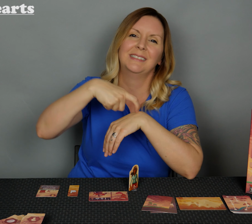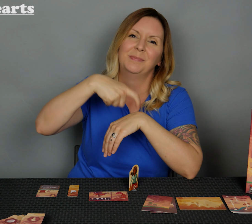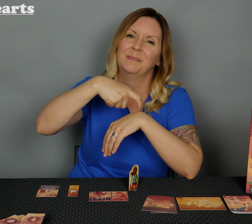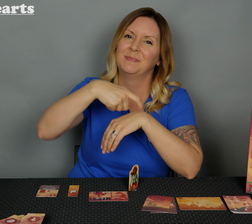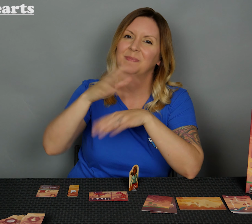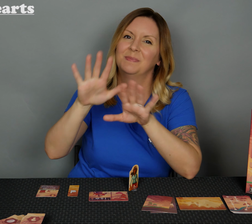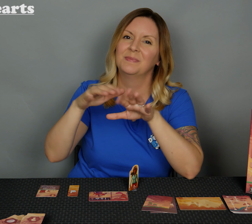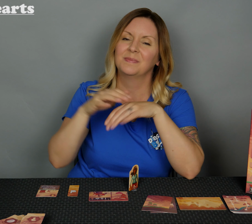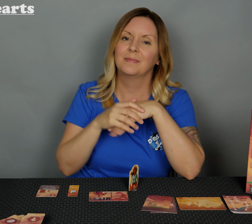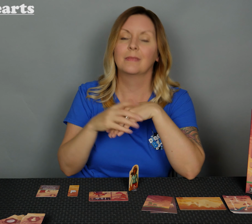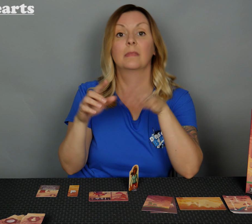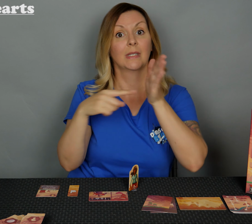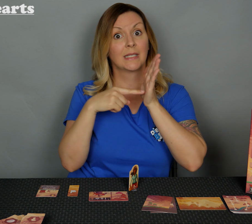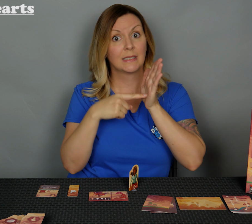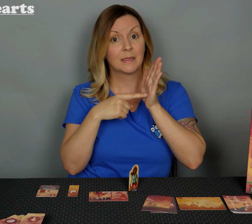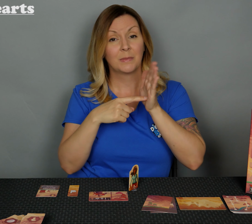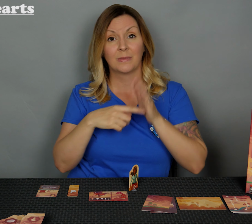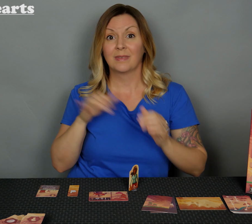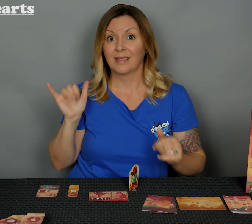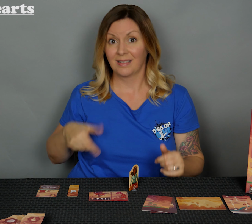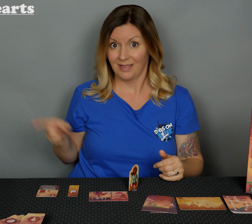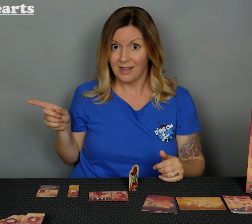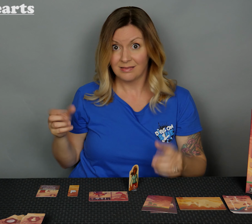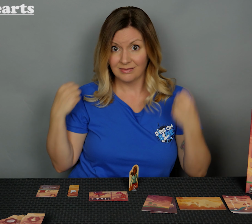This is only a one time action.